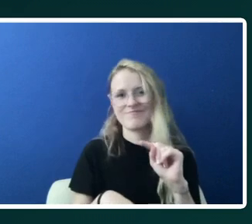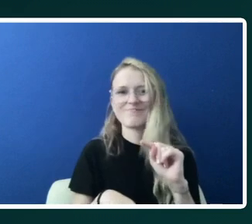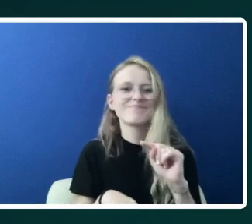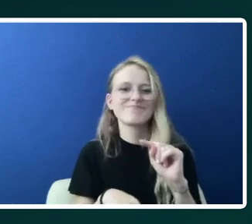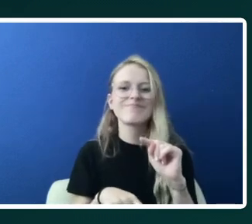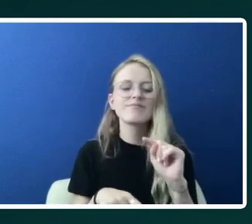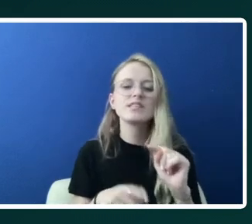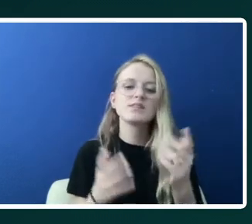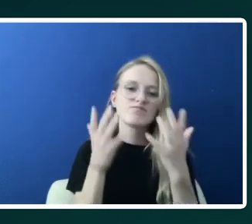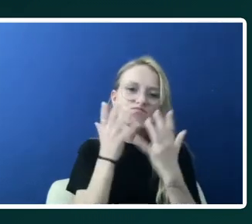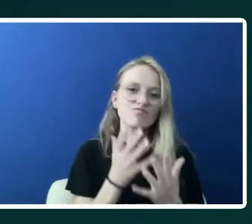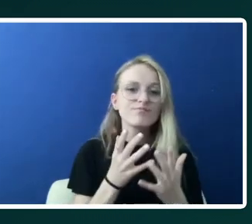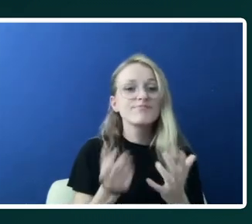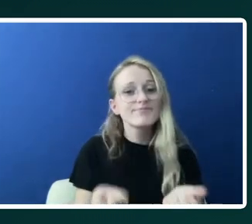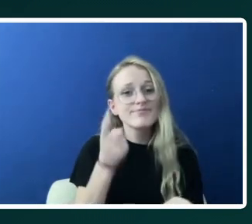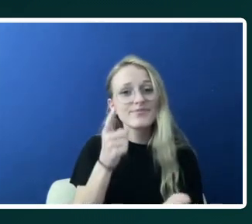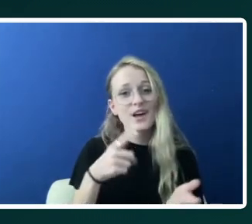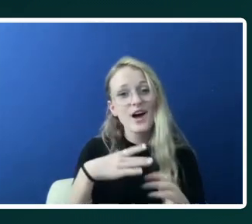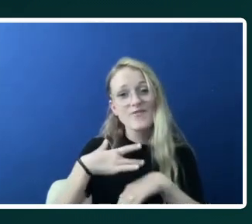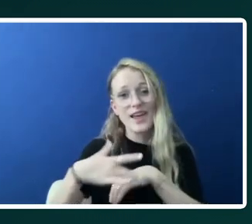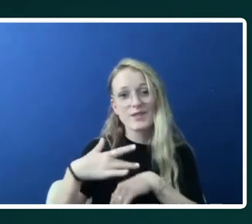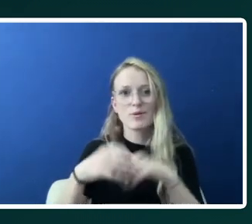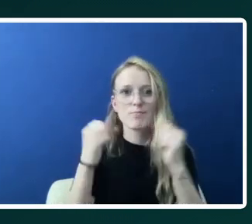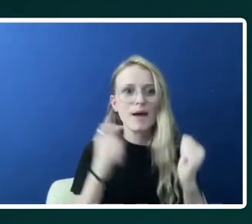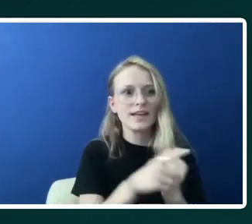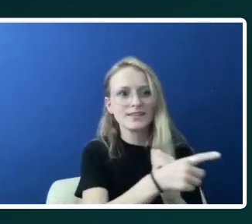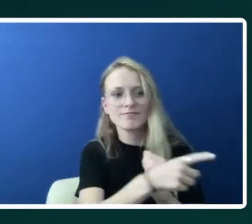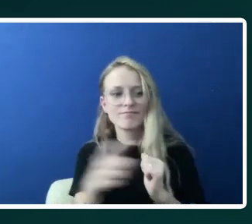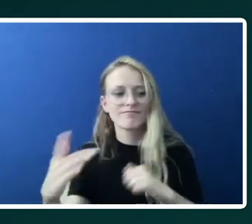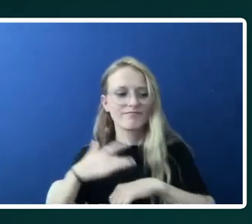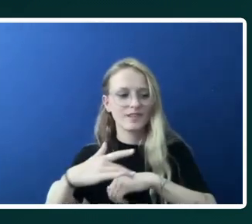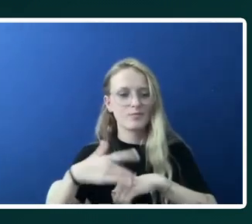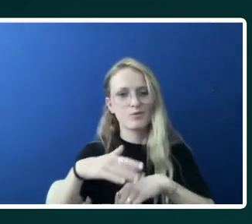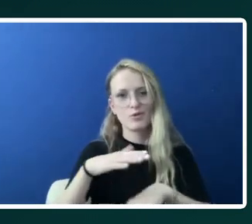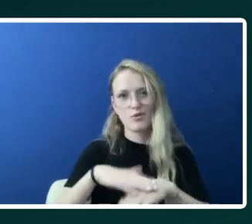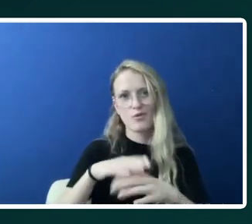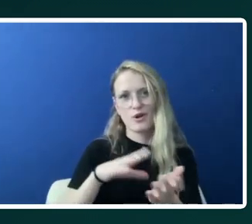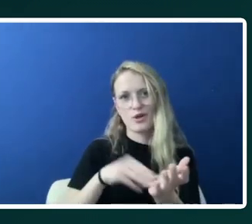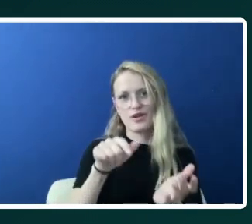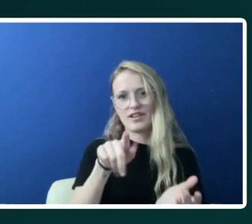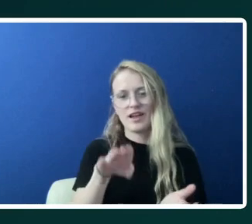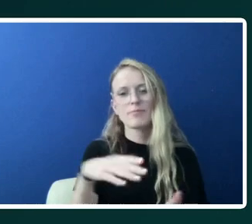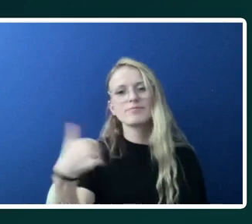they are available, many of them on our Learning Lab. Next slide, please.